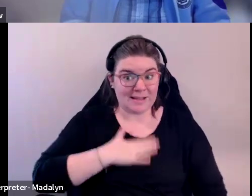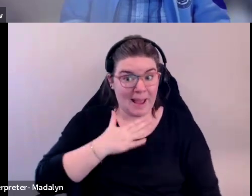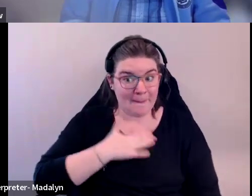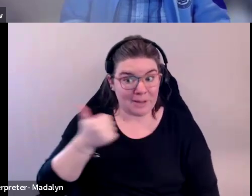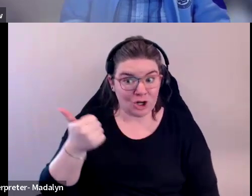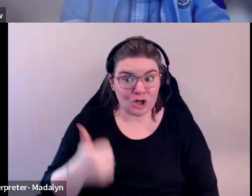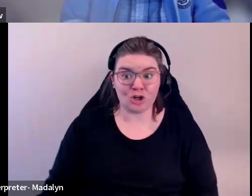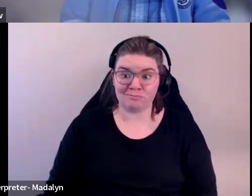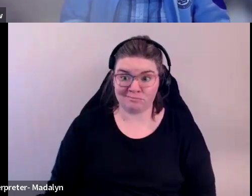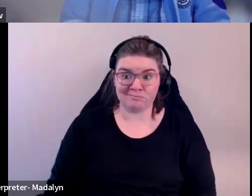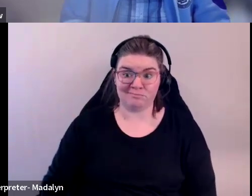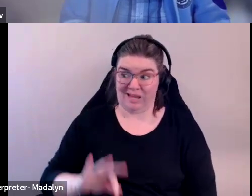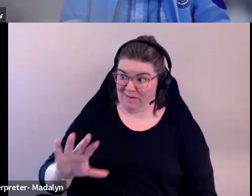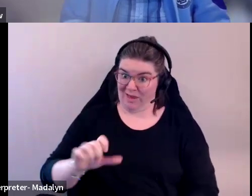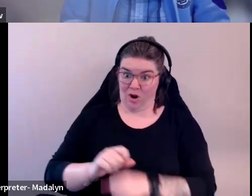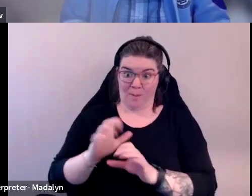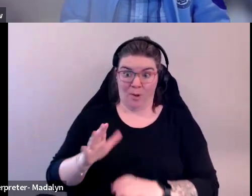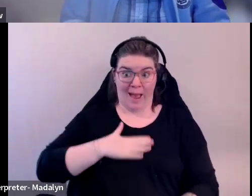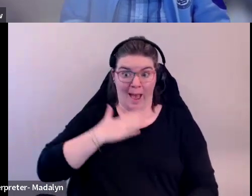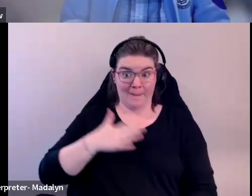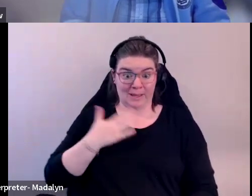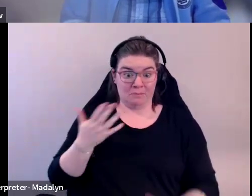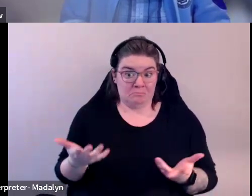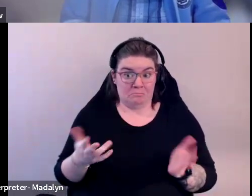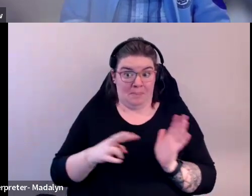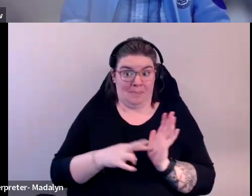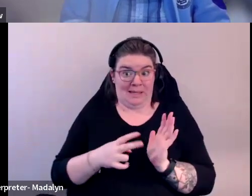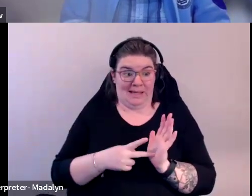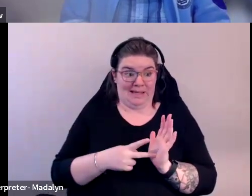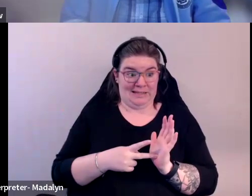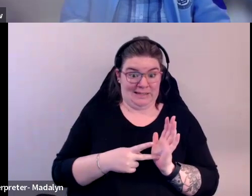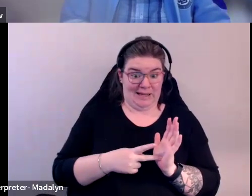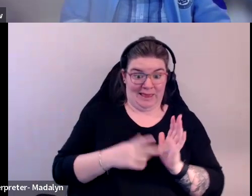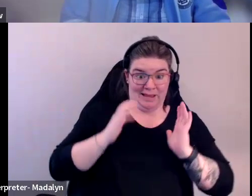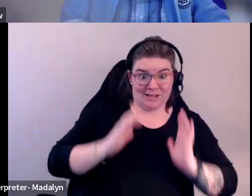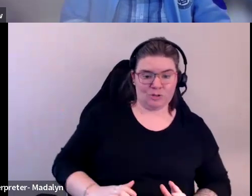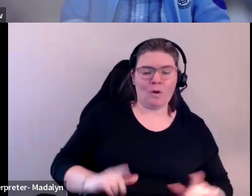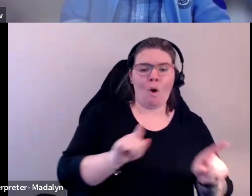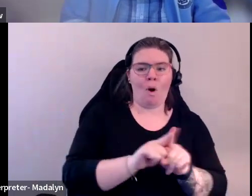Don Posh: and if their employees are happier, that means that the consumers are happier. Don Posh: So